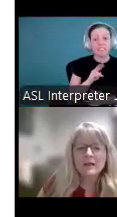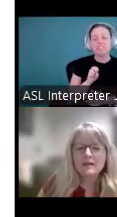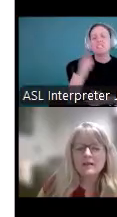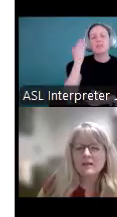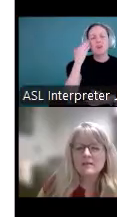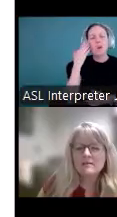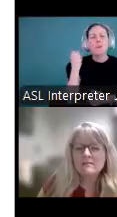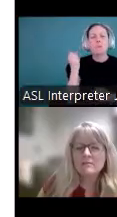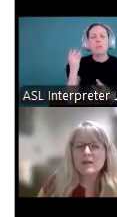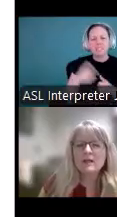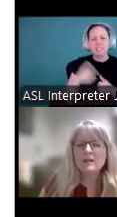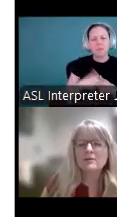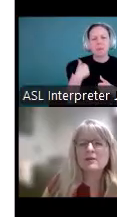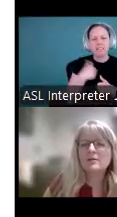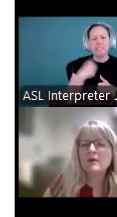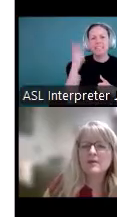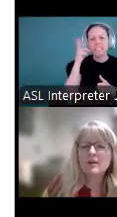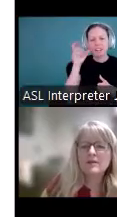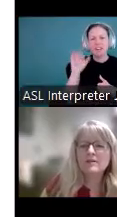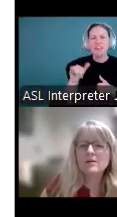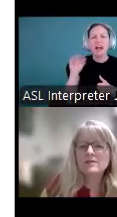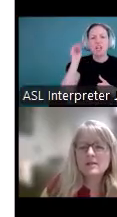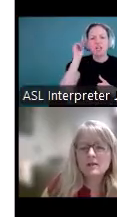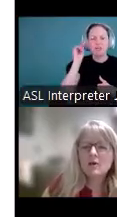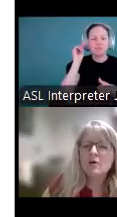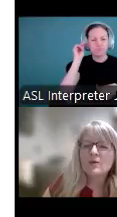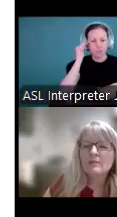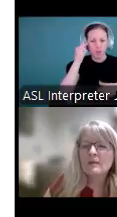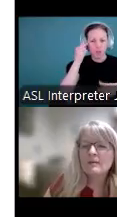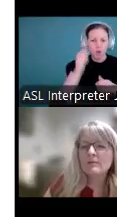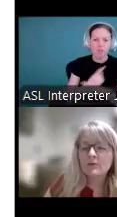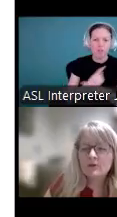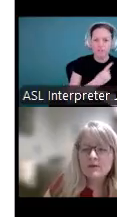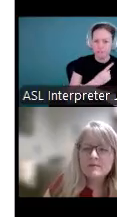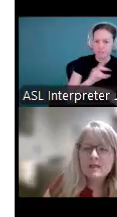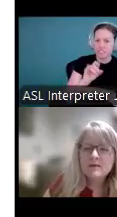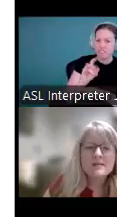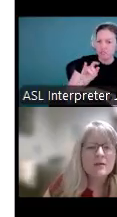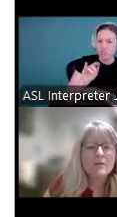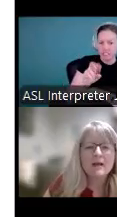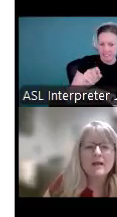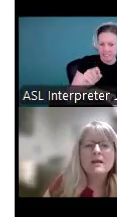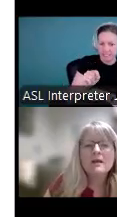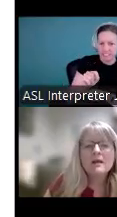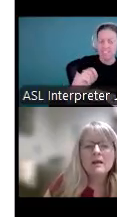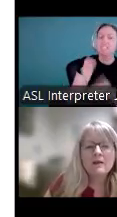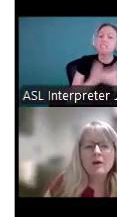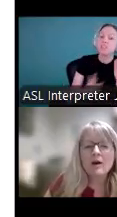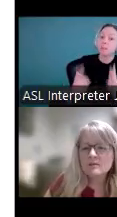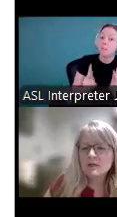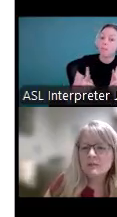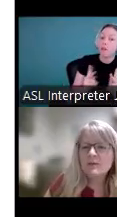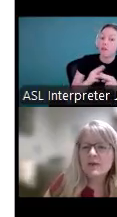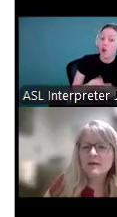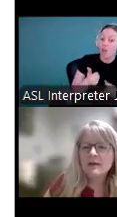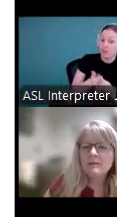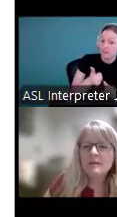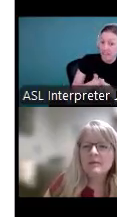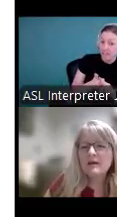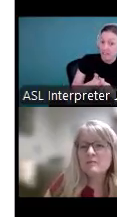like when I look around at the adults I know that maybe refer to themselves that way. They're often people that maybe have